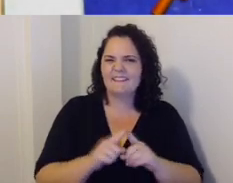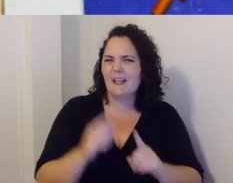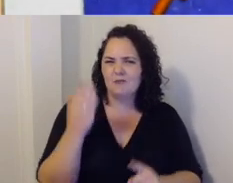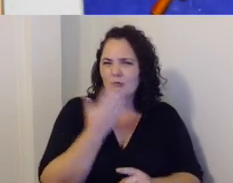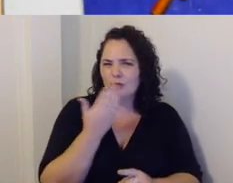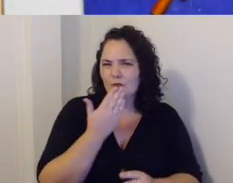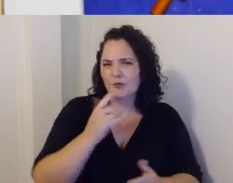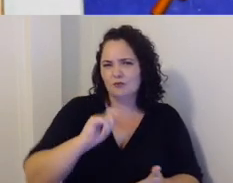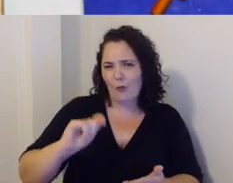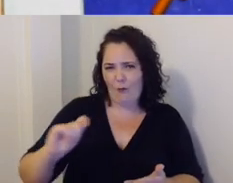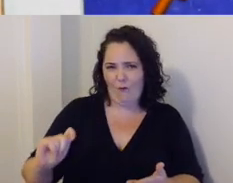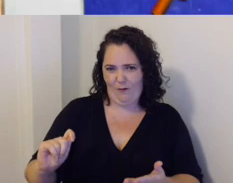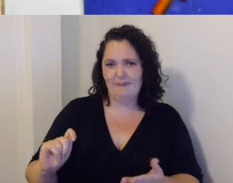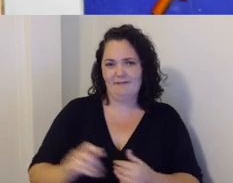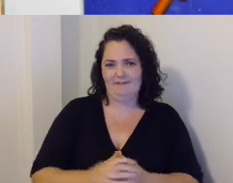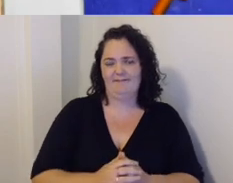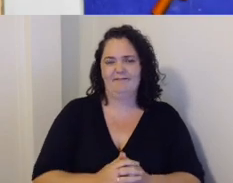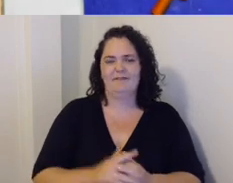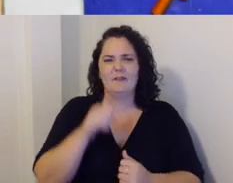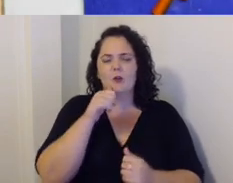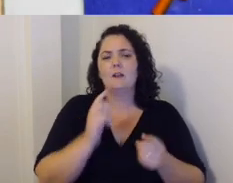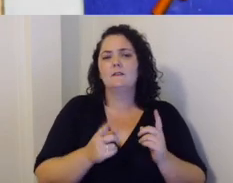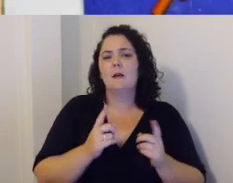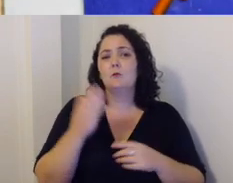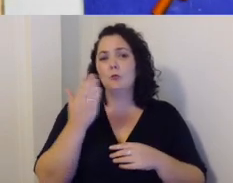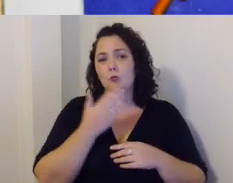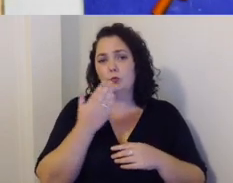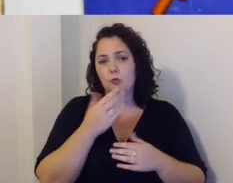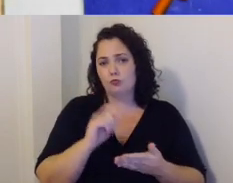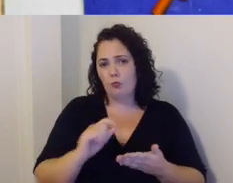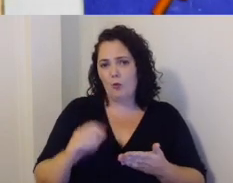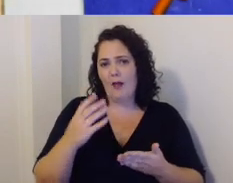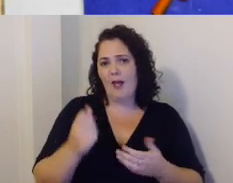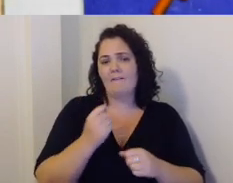chalk that I've used there. Now you have to be aware sometimes school chalk can have gypsum mixed